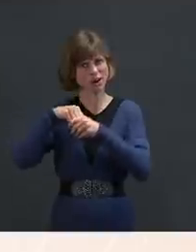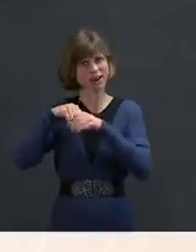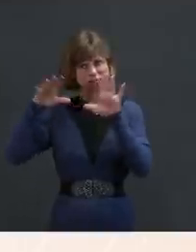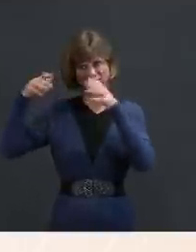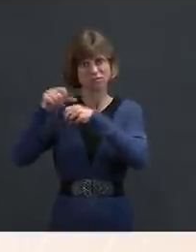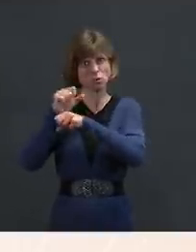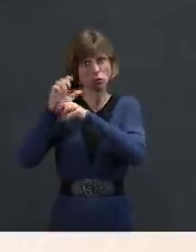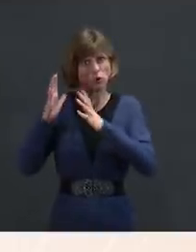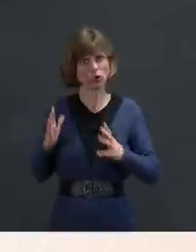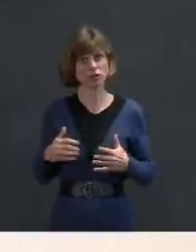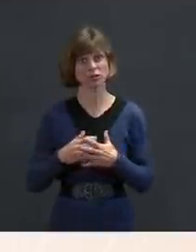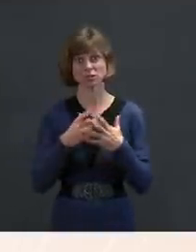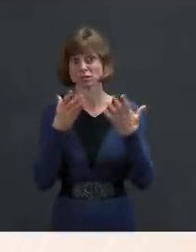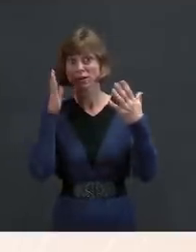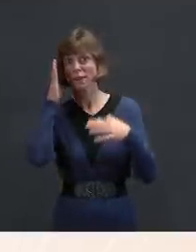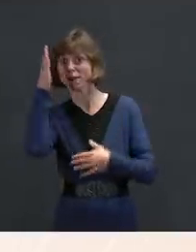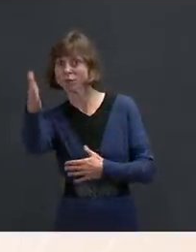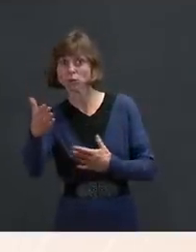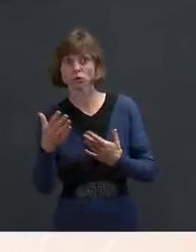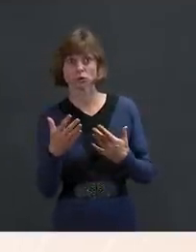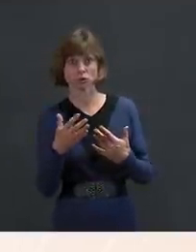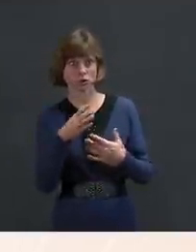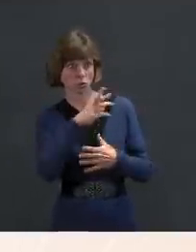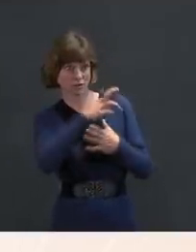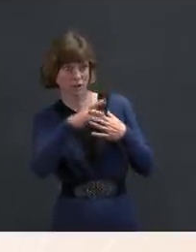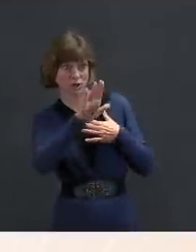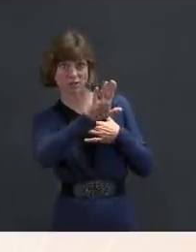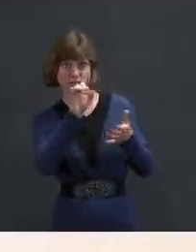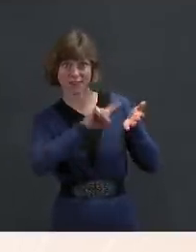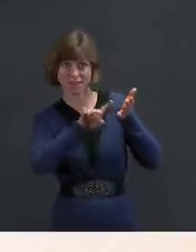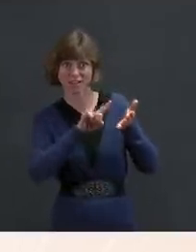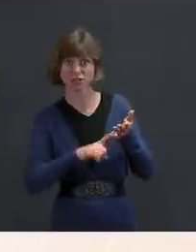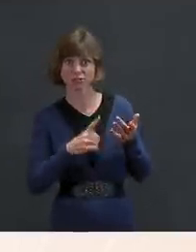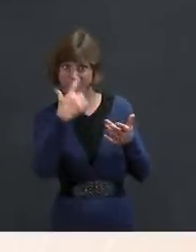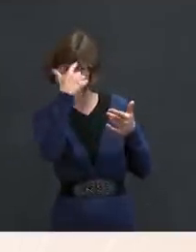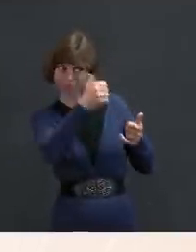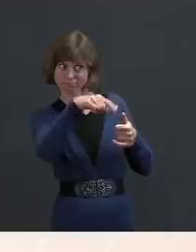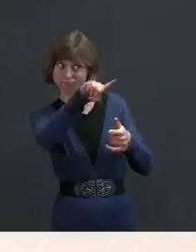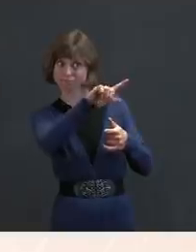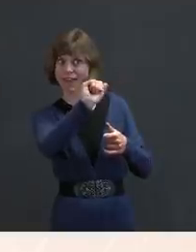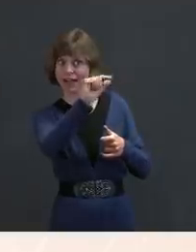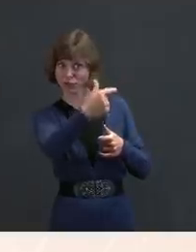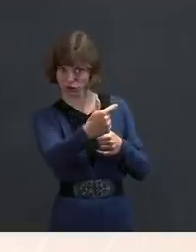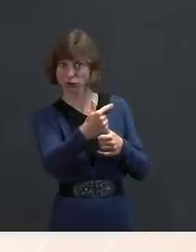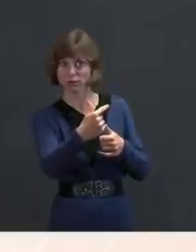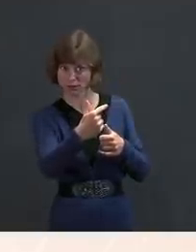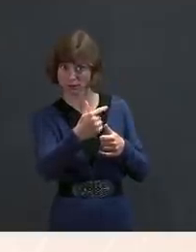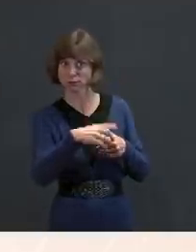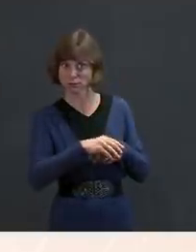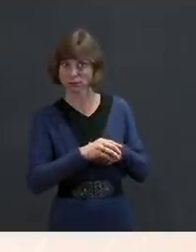and the outcome of the investigation, we will leave it to the attorney general and others to conclude that. The Press: Okay. And then, on schools: